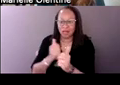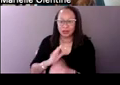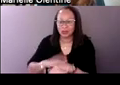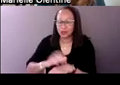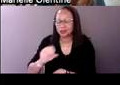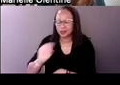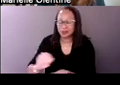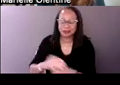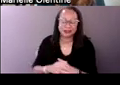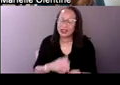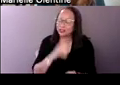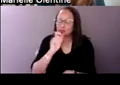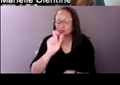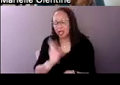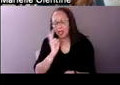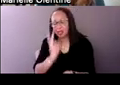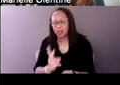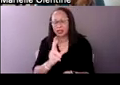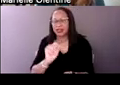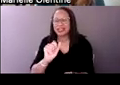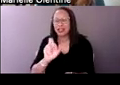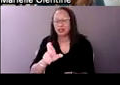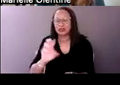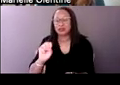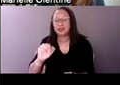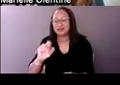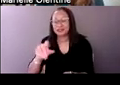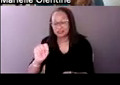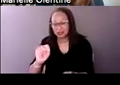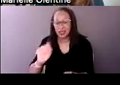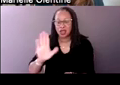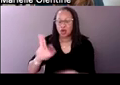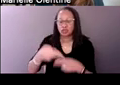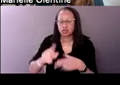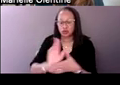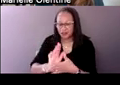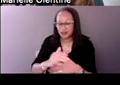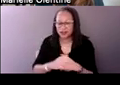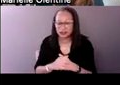There's, no, you ask me, is this good for my film? I can't give you that answer, but you can figure out